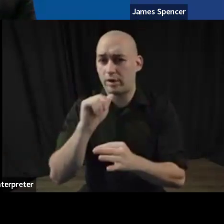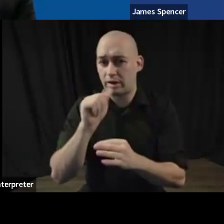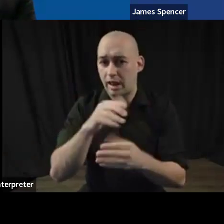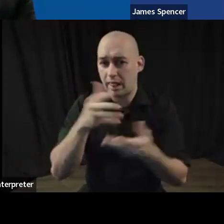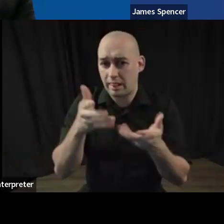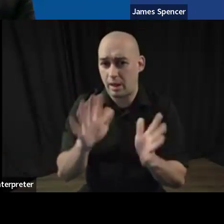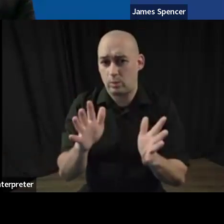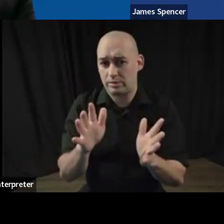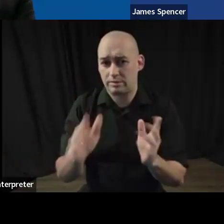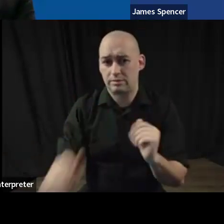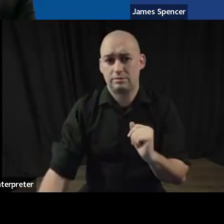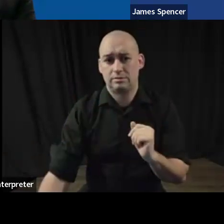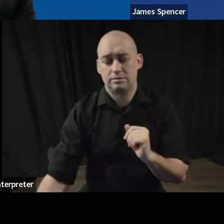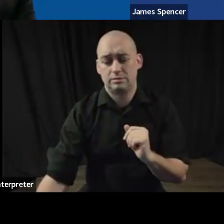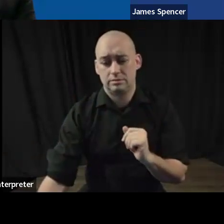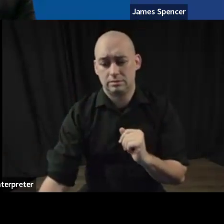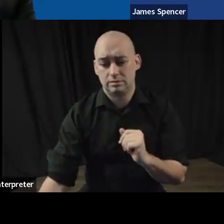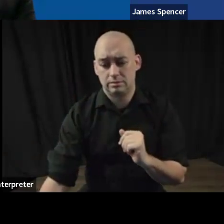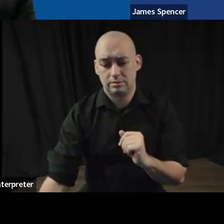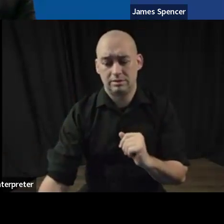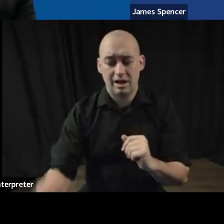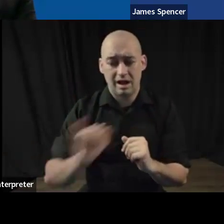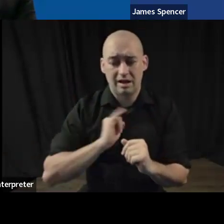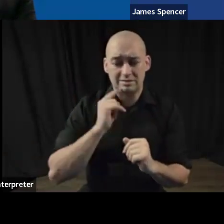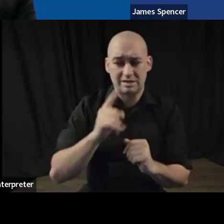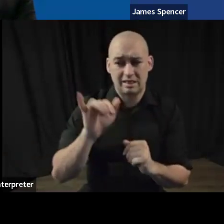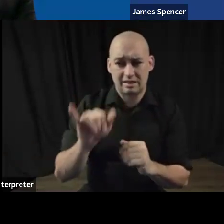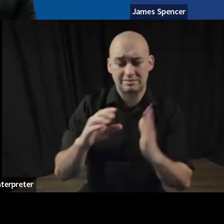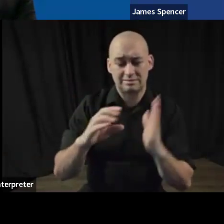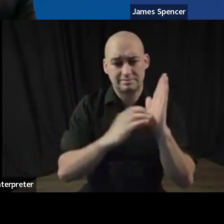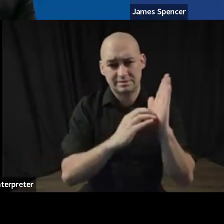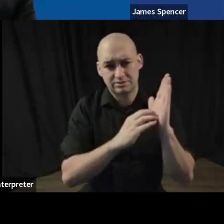Yeah, so, what I can say, there's a section in the maybe the RFA,